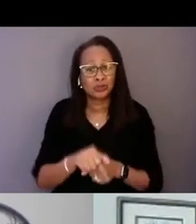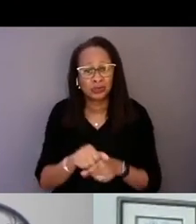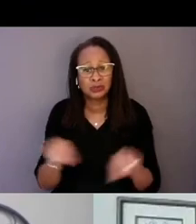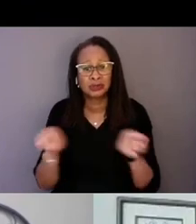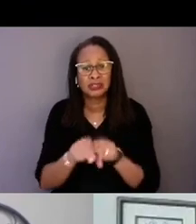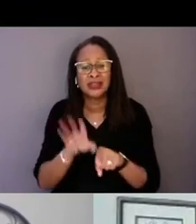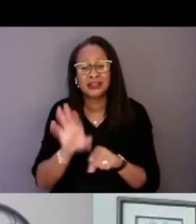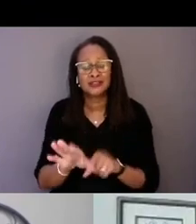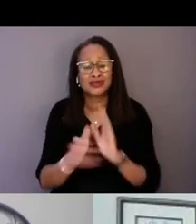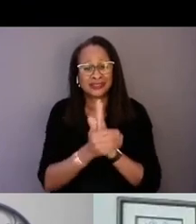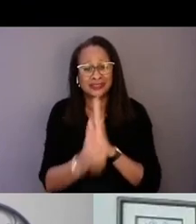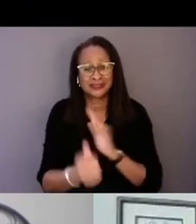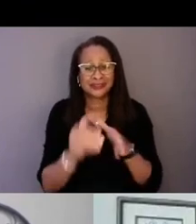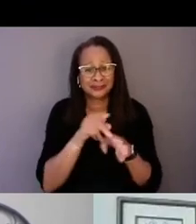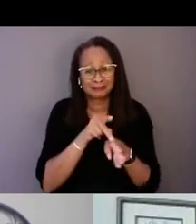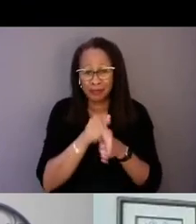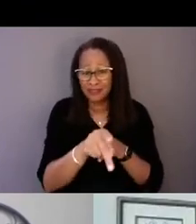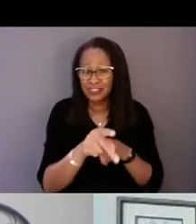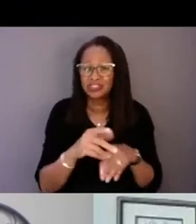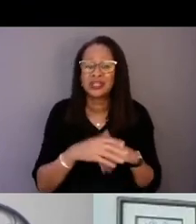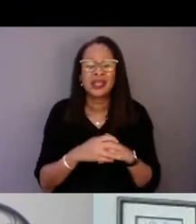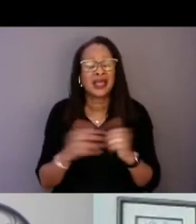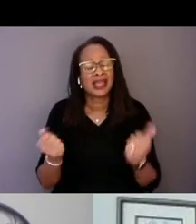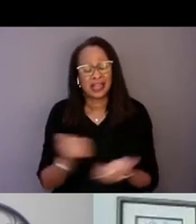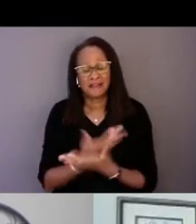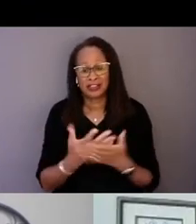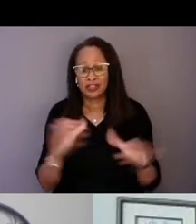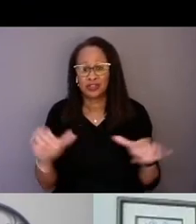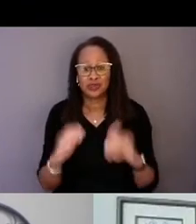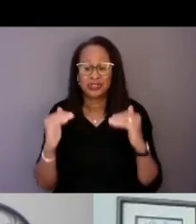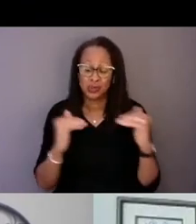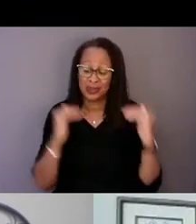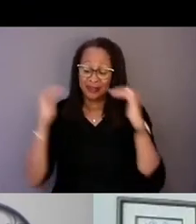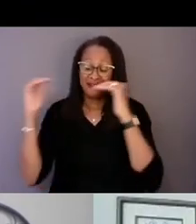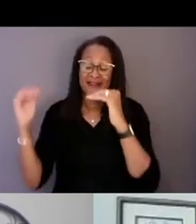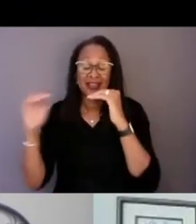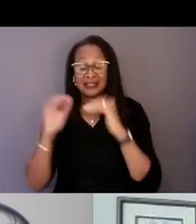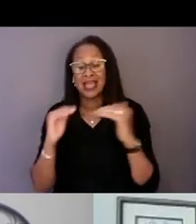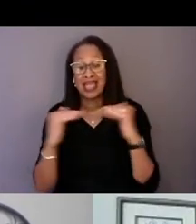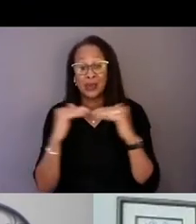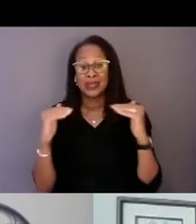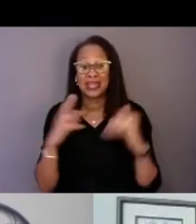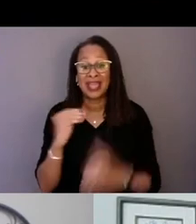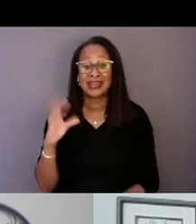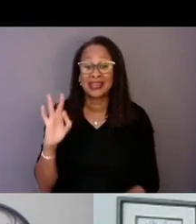and everything you're doing to advance equity in 988. I know this is the first of our collaboration together